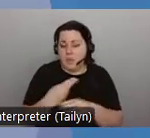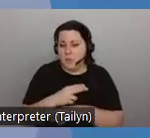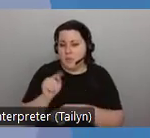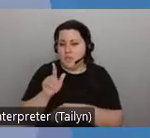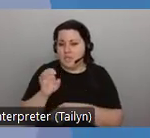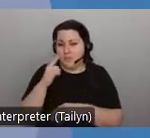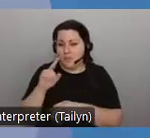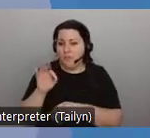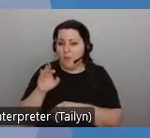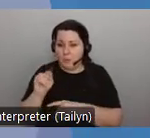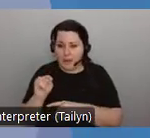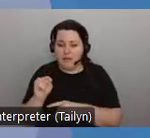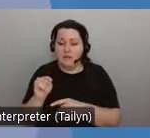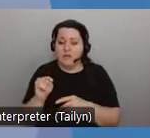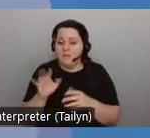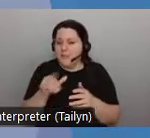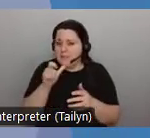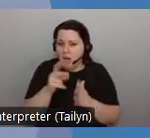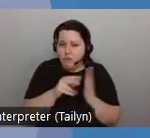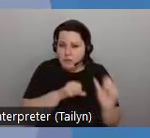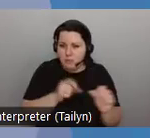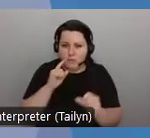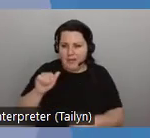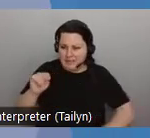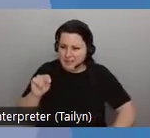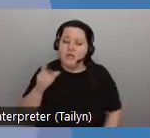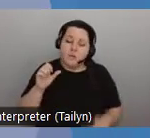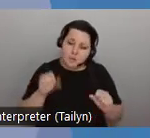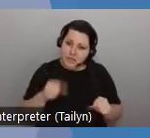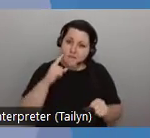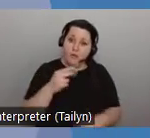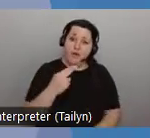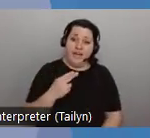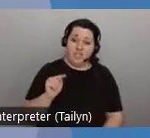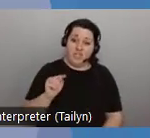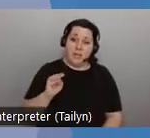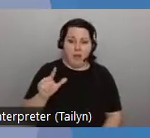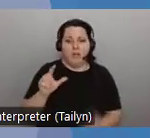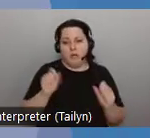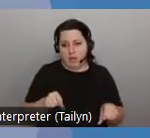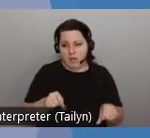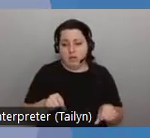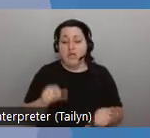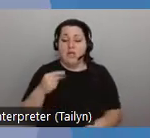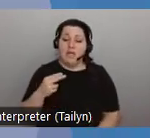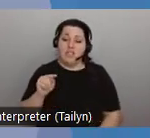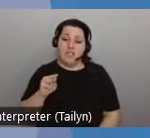away here to use the table for formatting while making it not reasonable -- not readable